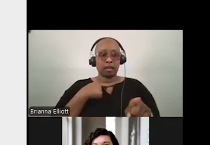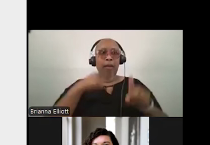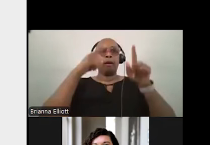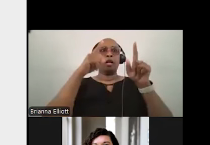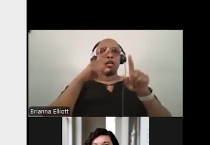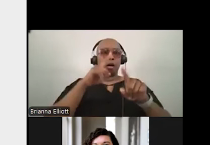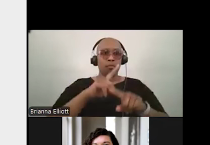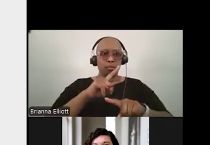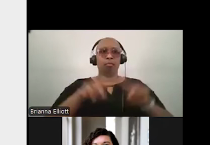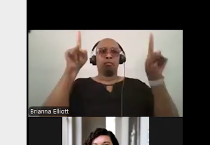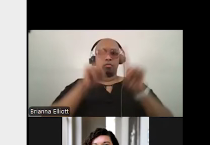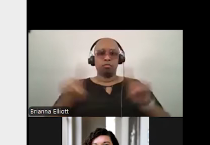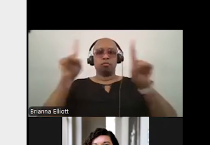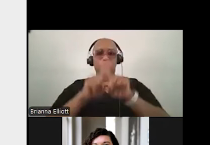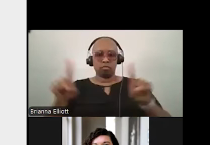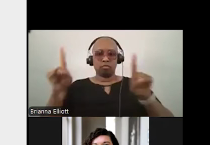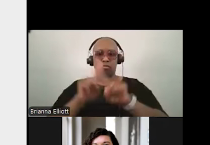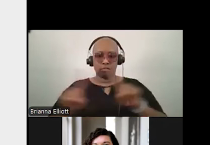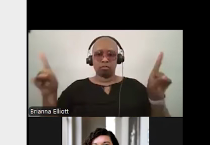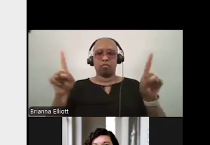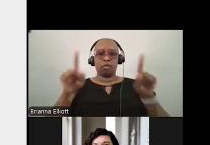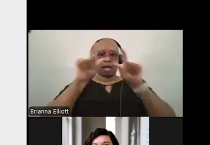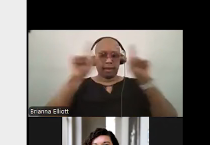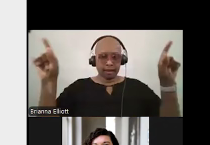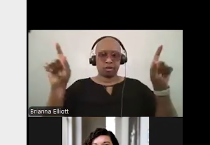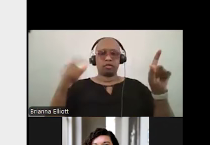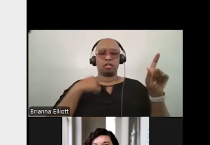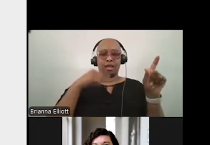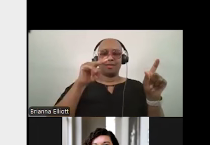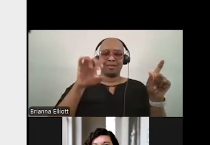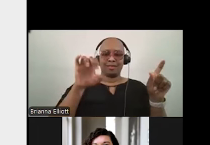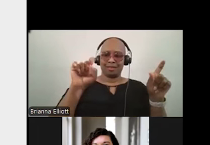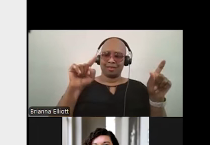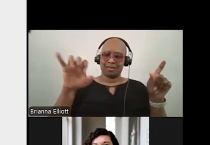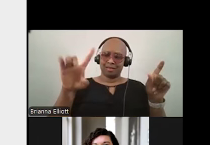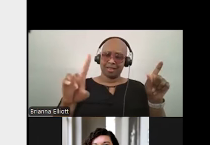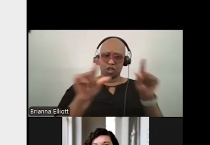rows, again, that's where you're going to want to provide that summary in the surrounding text. So,